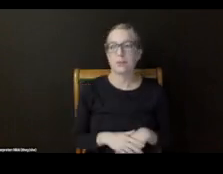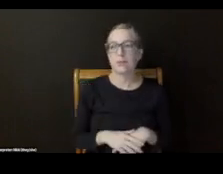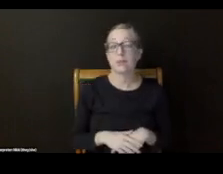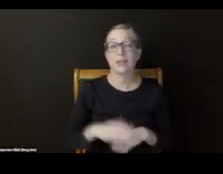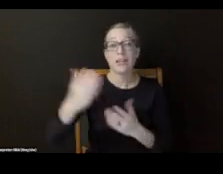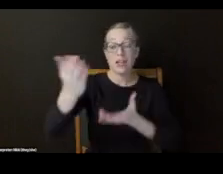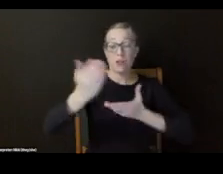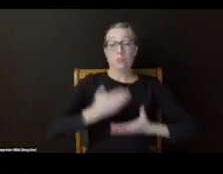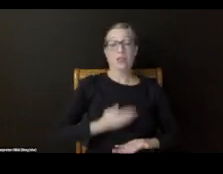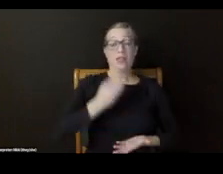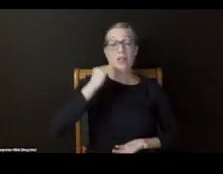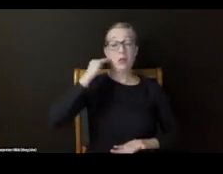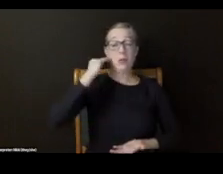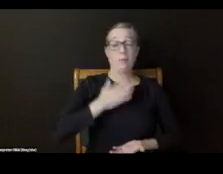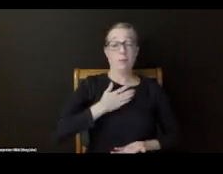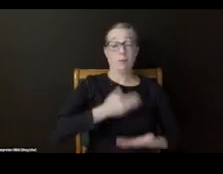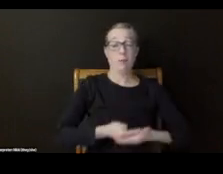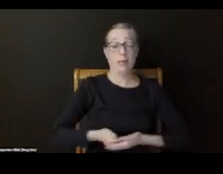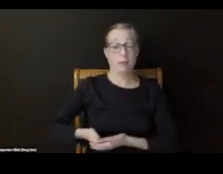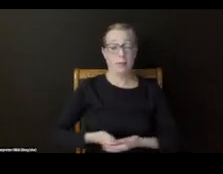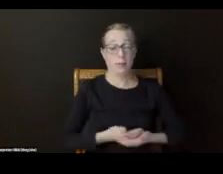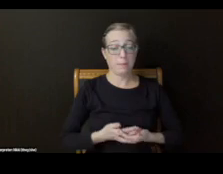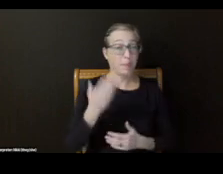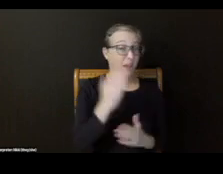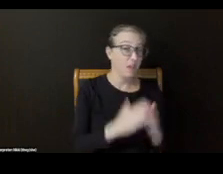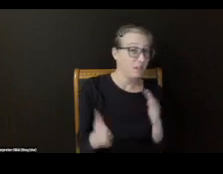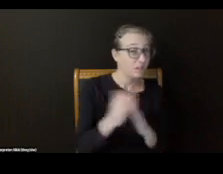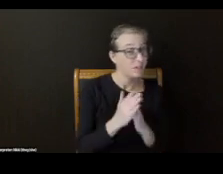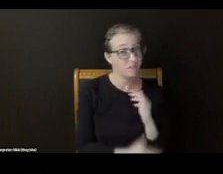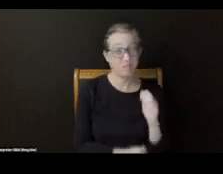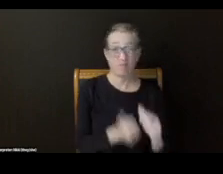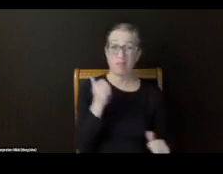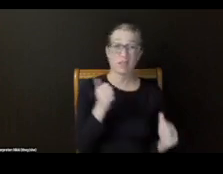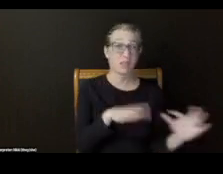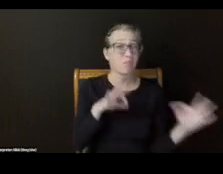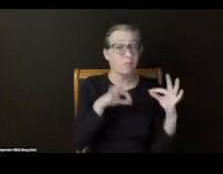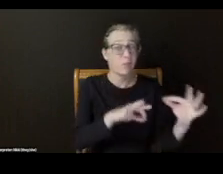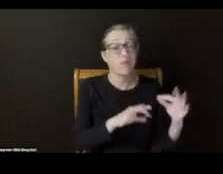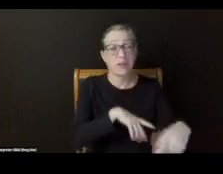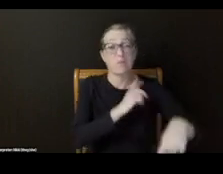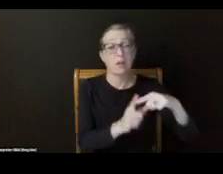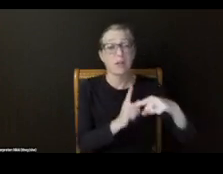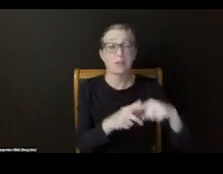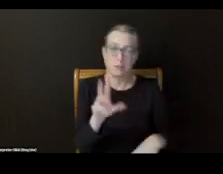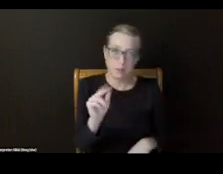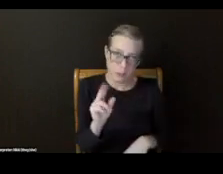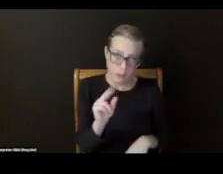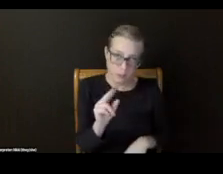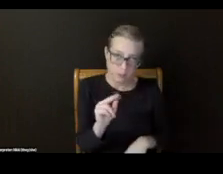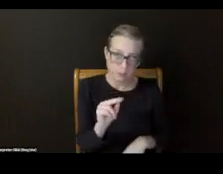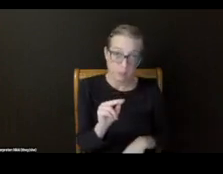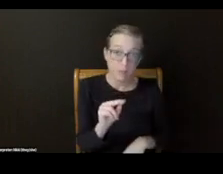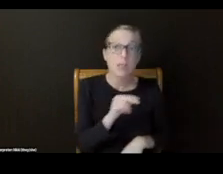But I did learn from that. I learned to not be afraid to advocate for myself